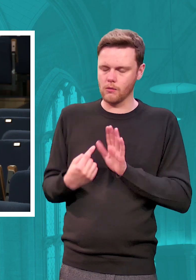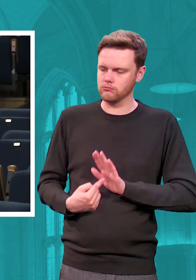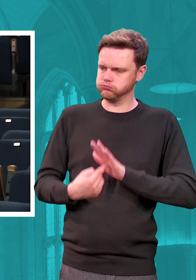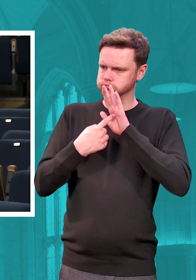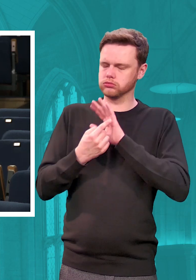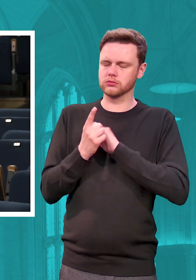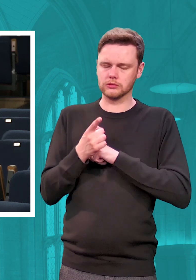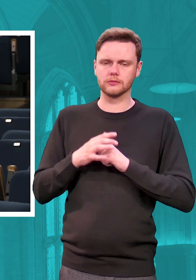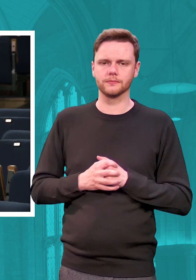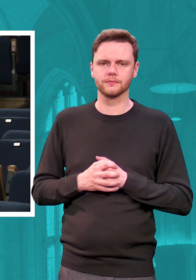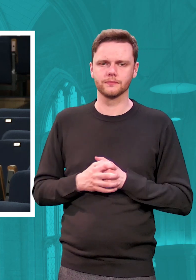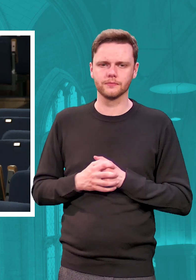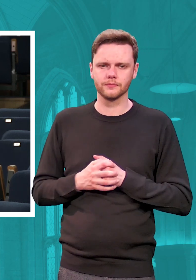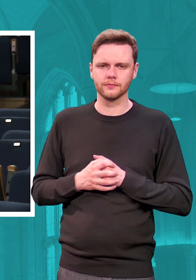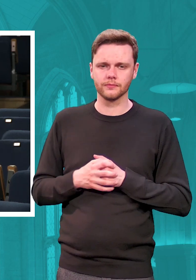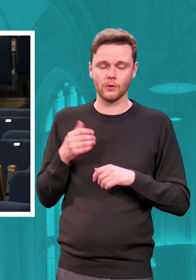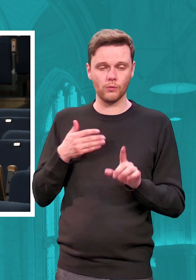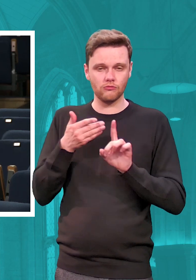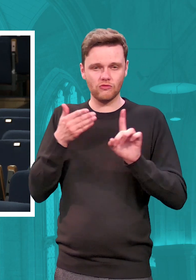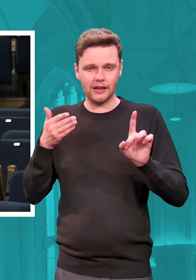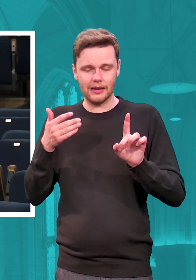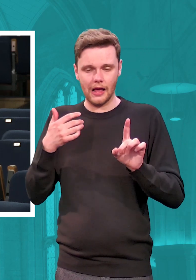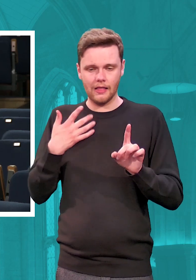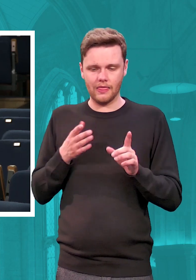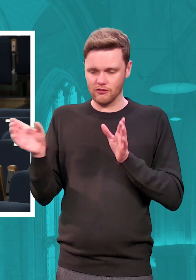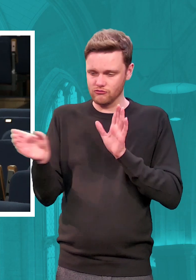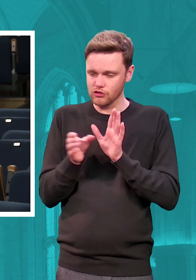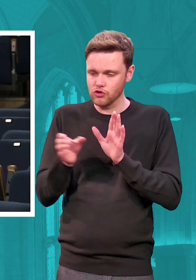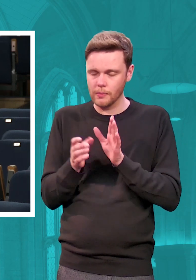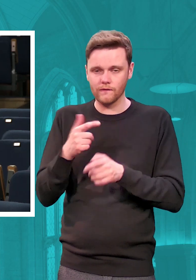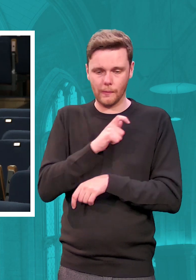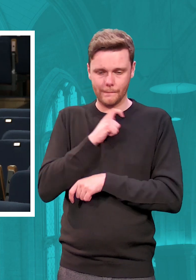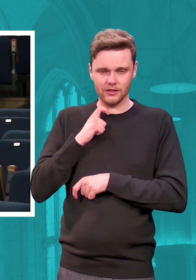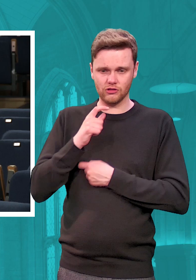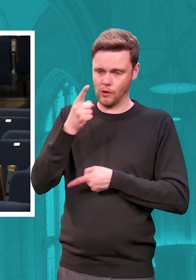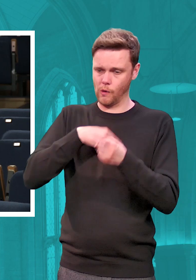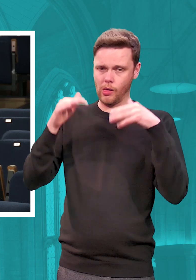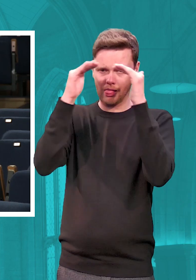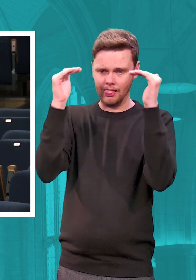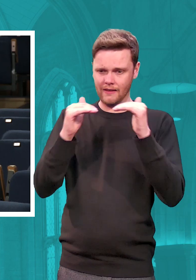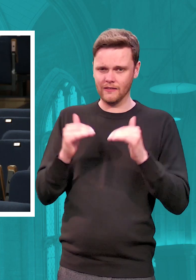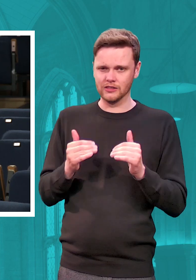We recognise that recruitment for ministry at all levels has fallen far short of our needs.